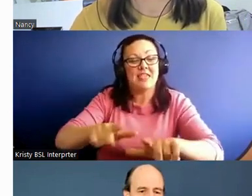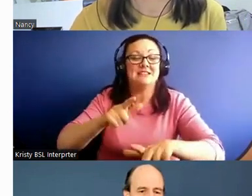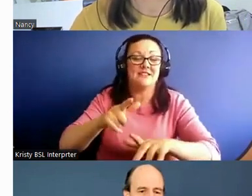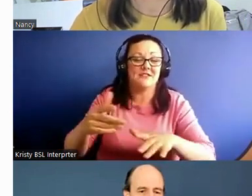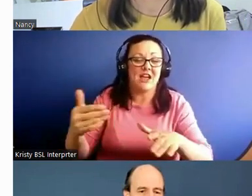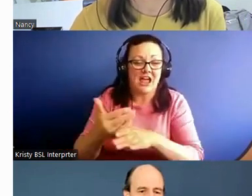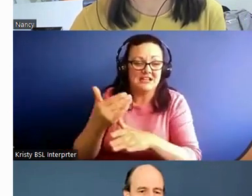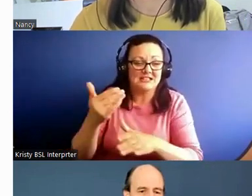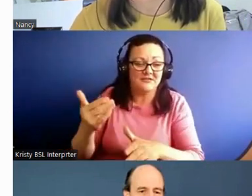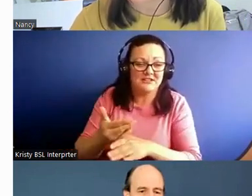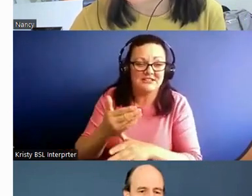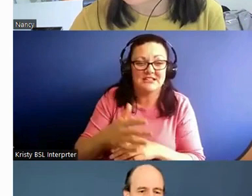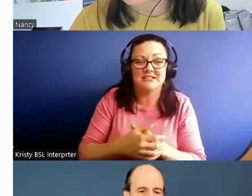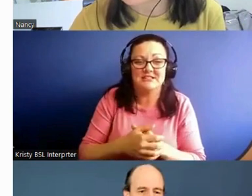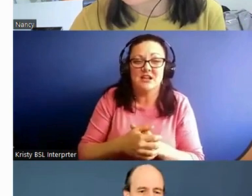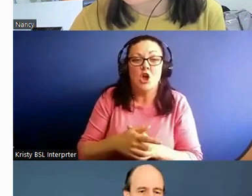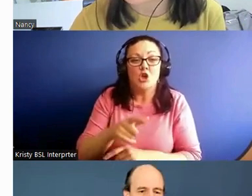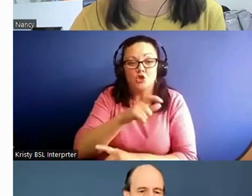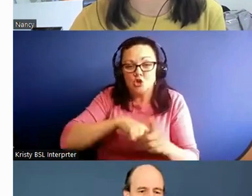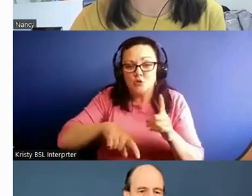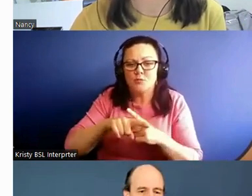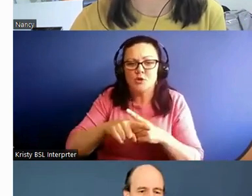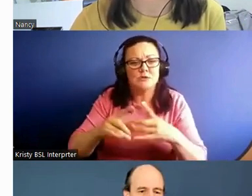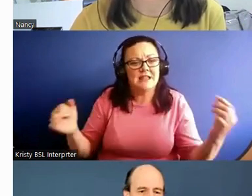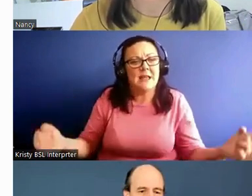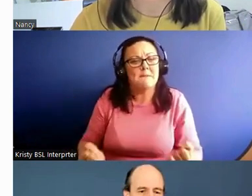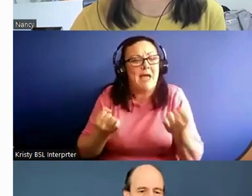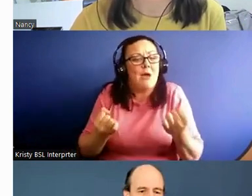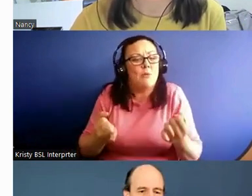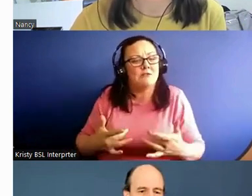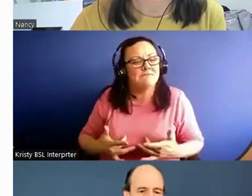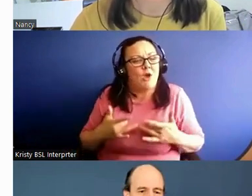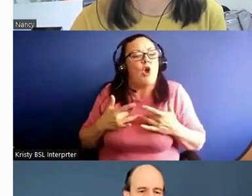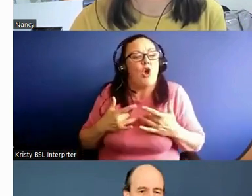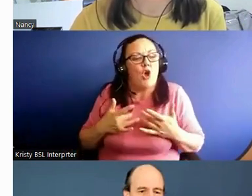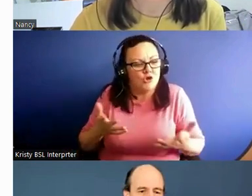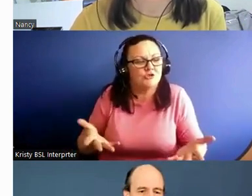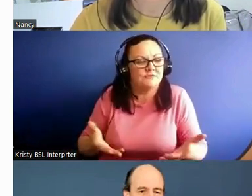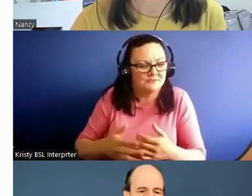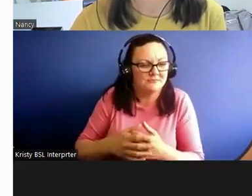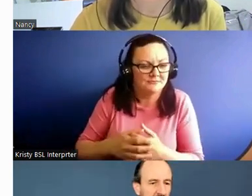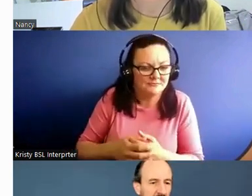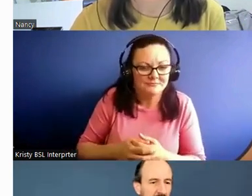heard. The lived experience is there. Equity and participation.